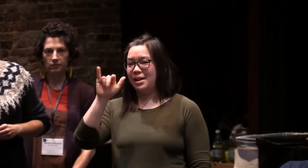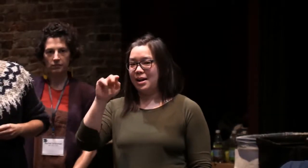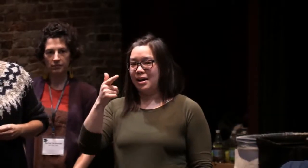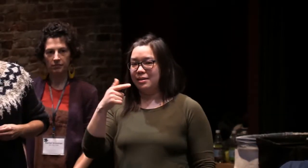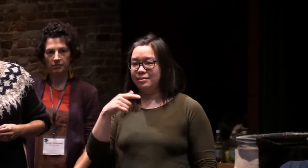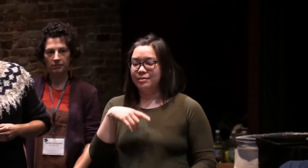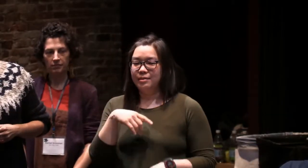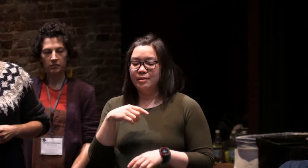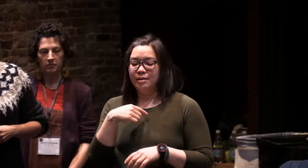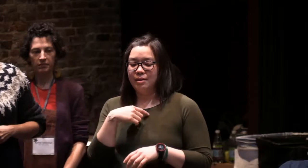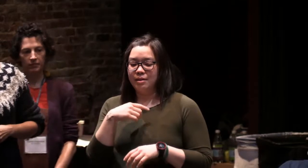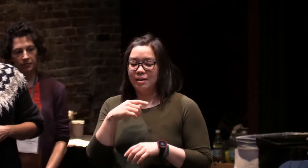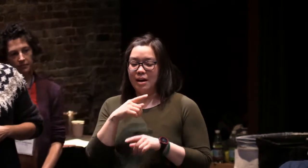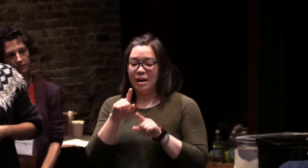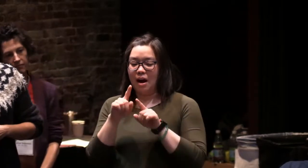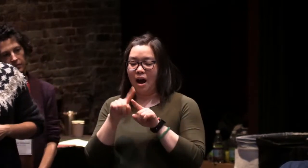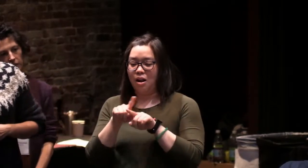Hi, I'm Patty, Patty Ling.